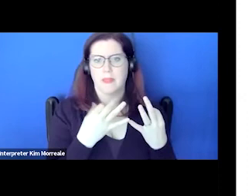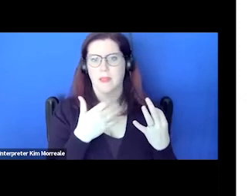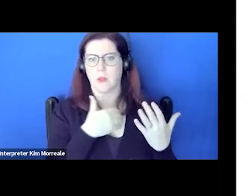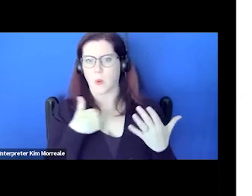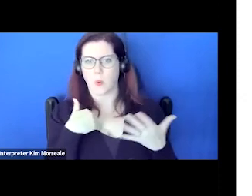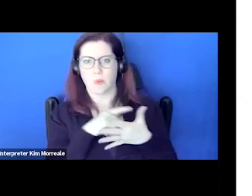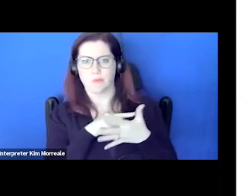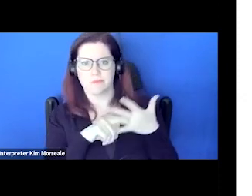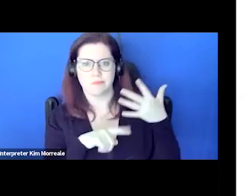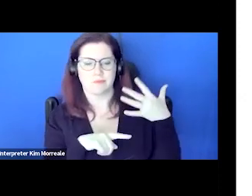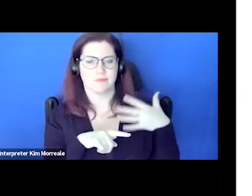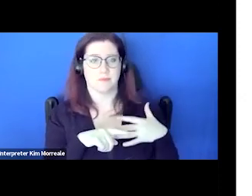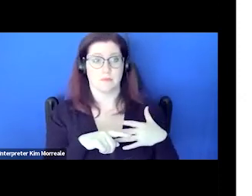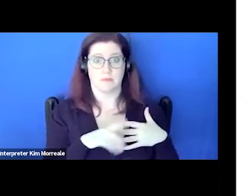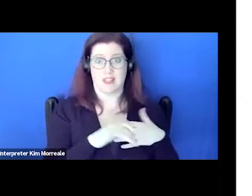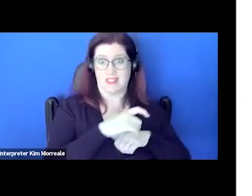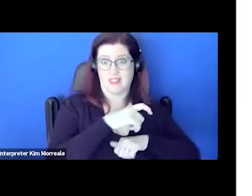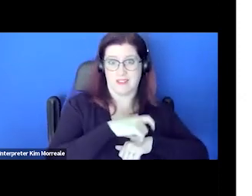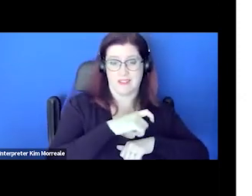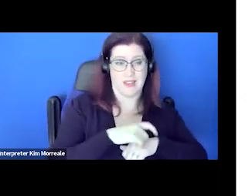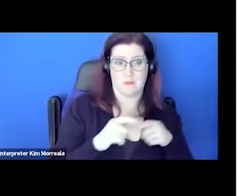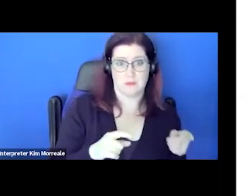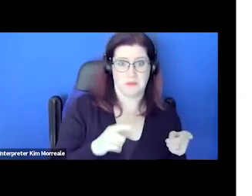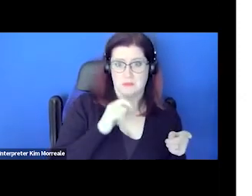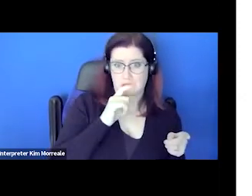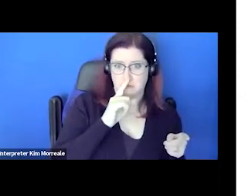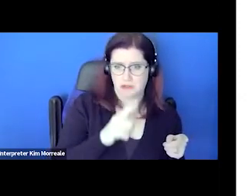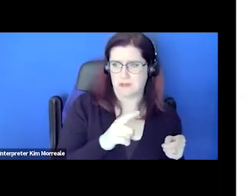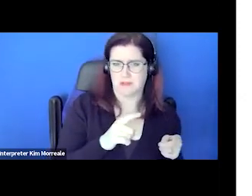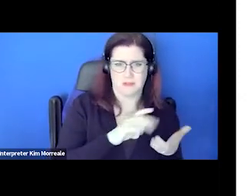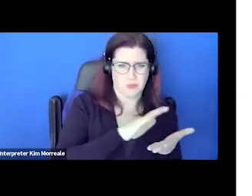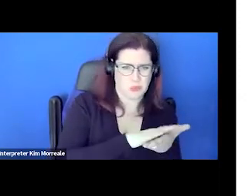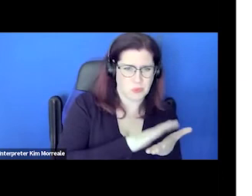And at that point in time, she wasn't even certain where she went to school, if she had an IEP,